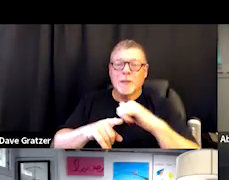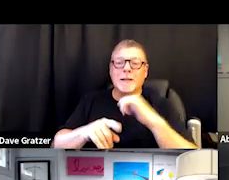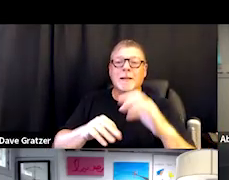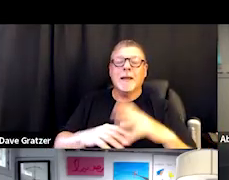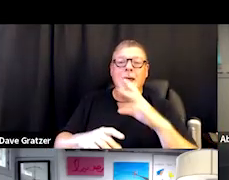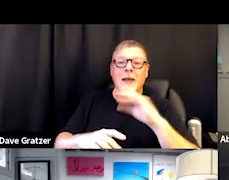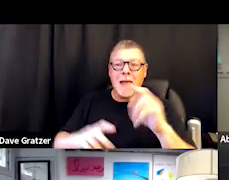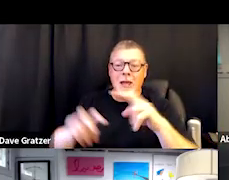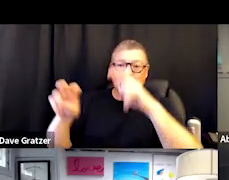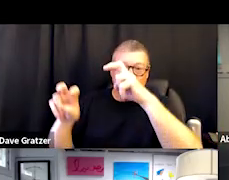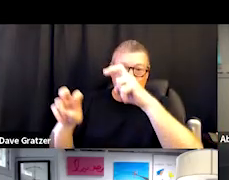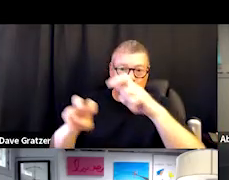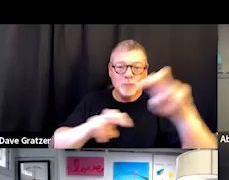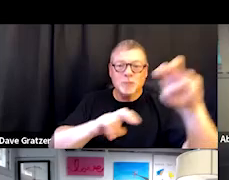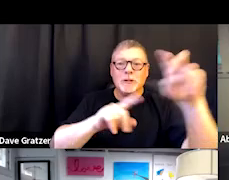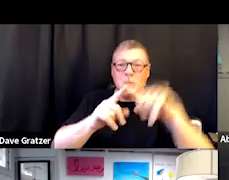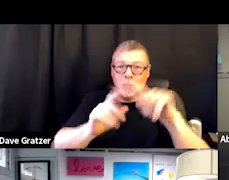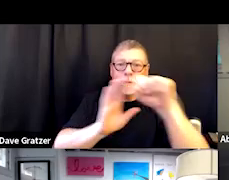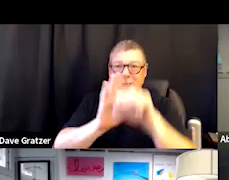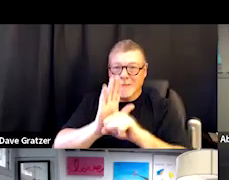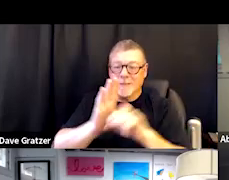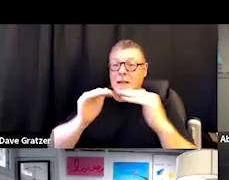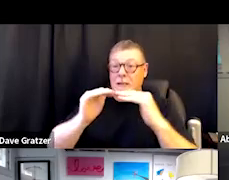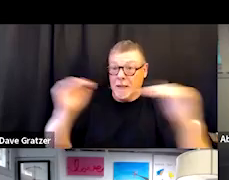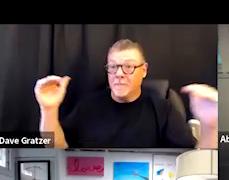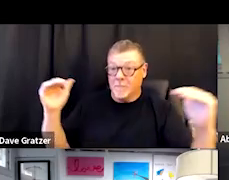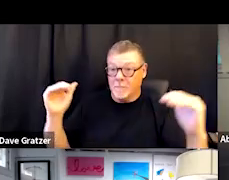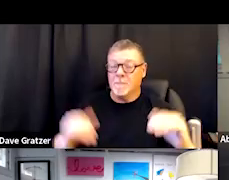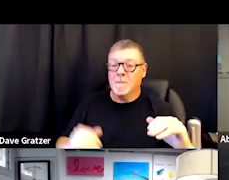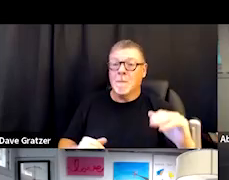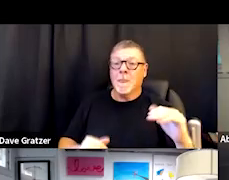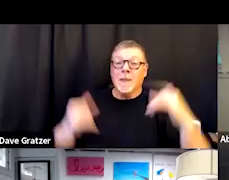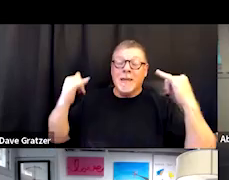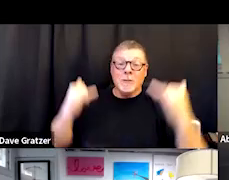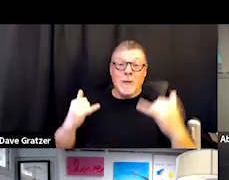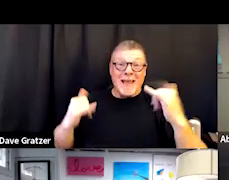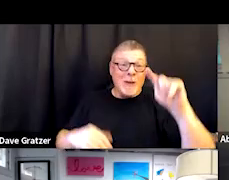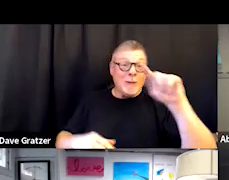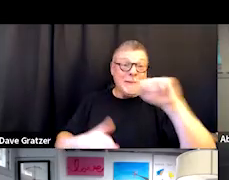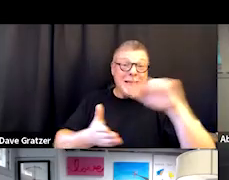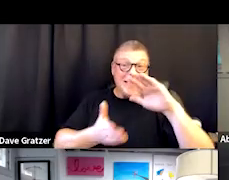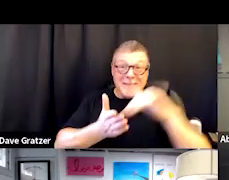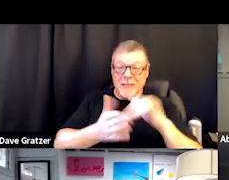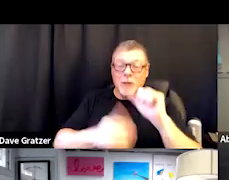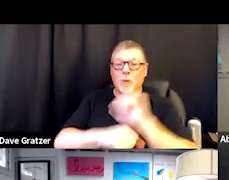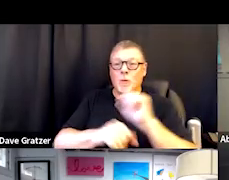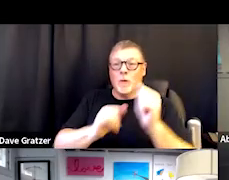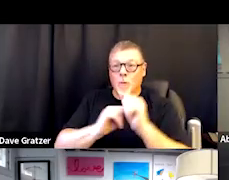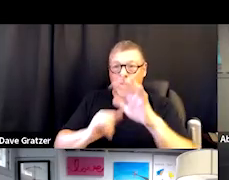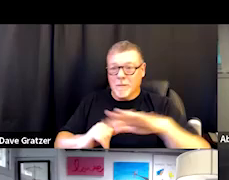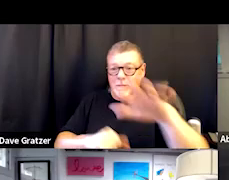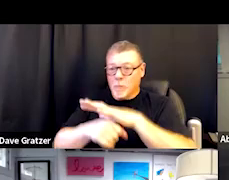are transitioning to those state and local levels. And so your TA Center liaisons are working with your state team leads, with your local leads to prepare them